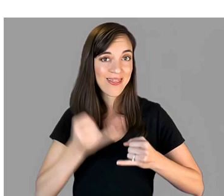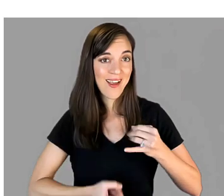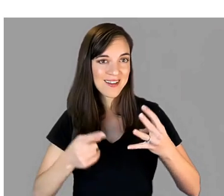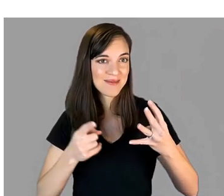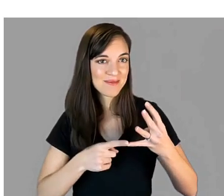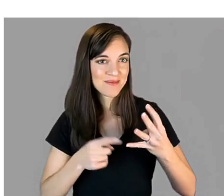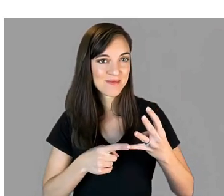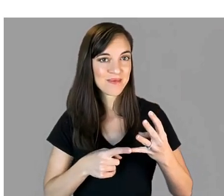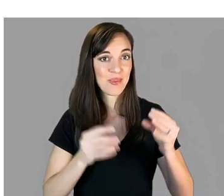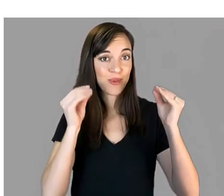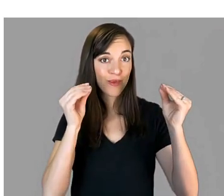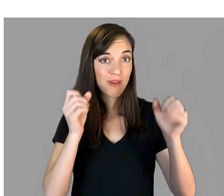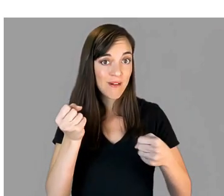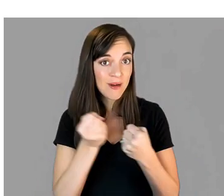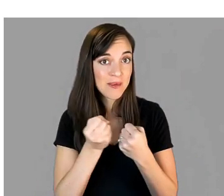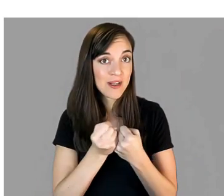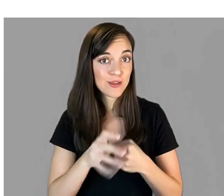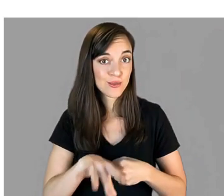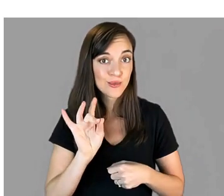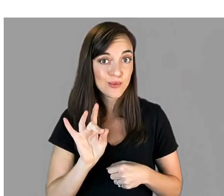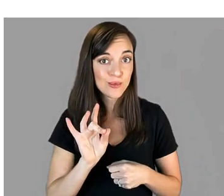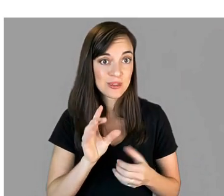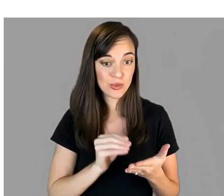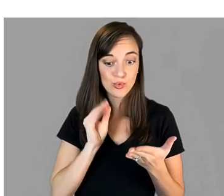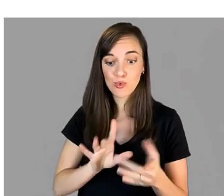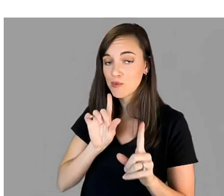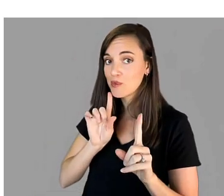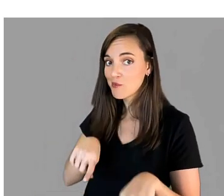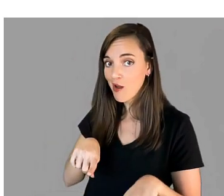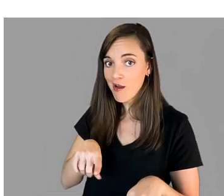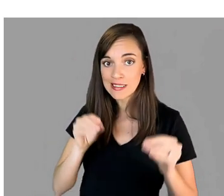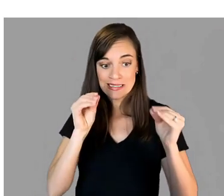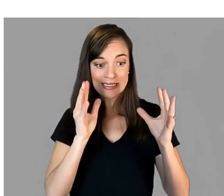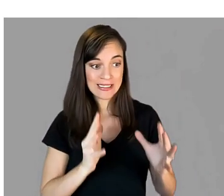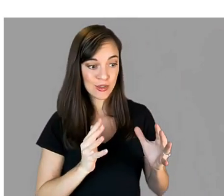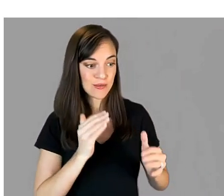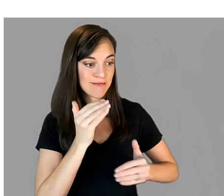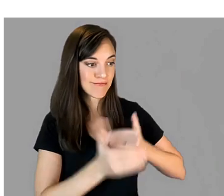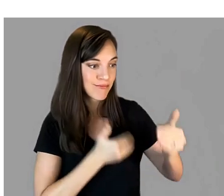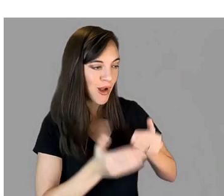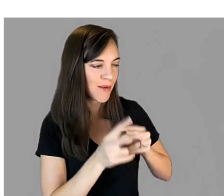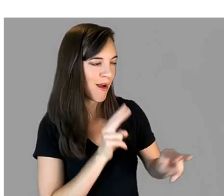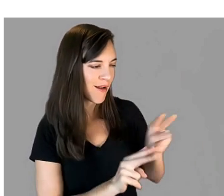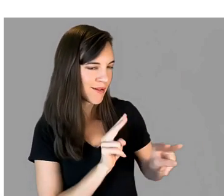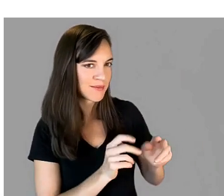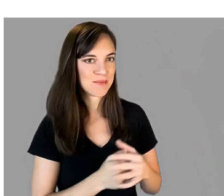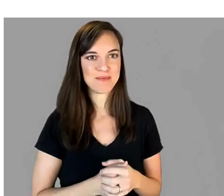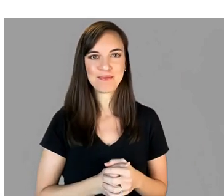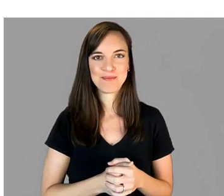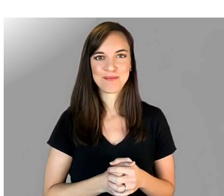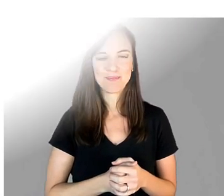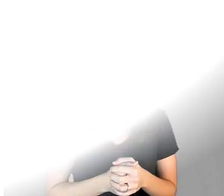The last step in the cycle is to progress monitor the response to the intervention and instruction and accommodations that you chose.